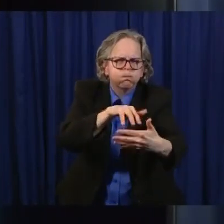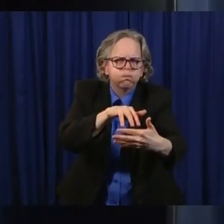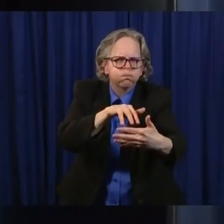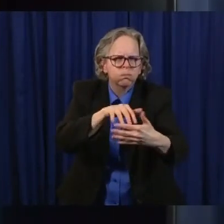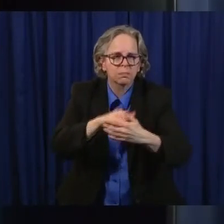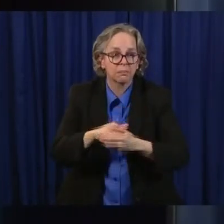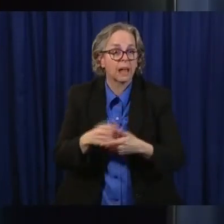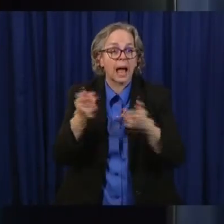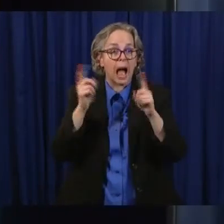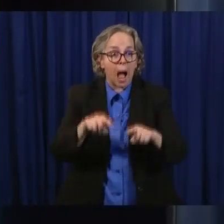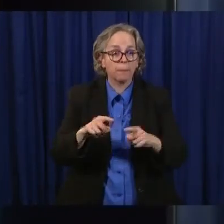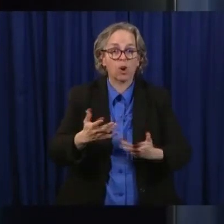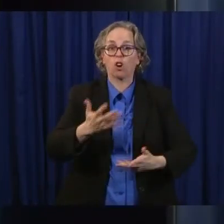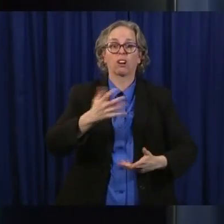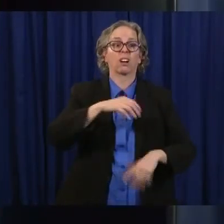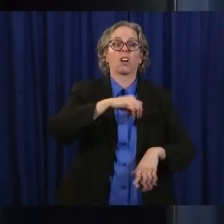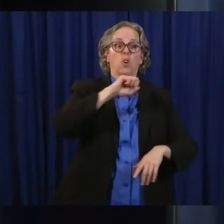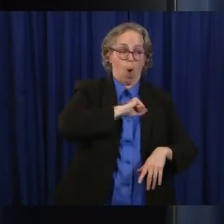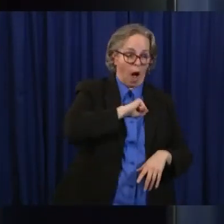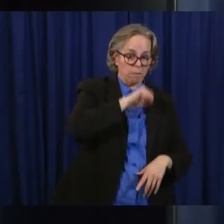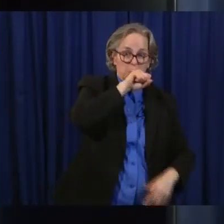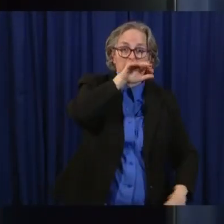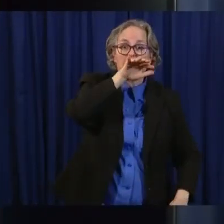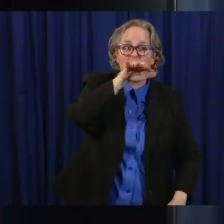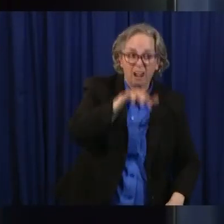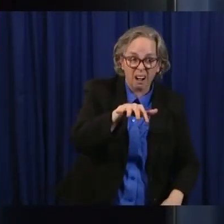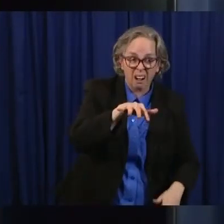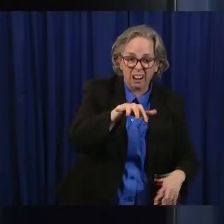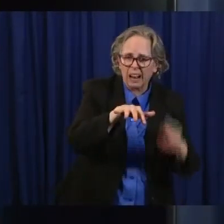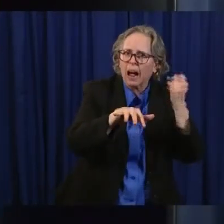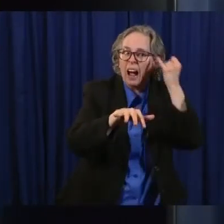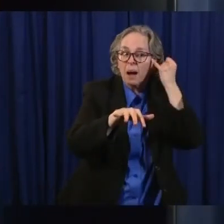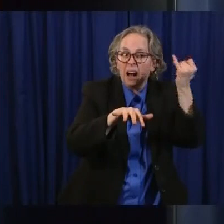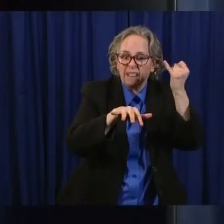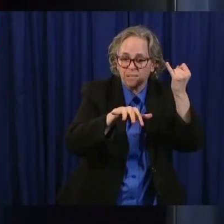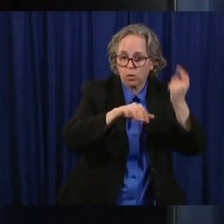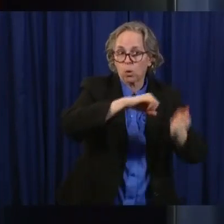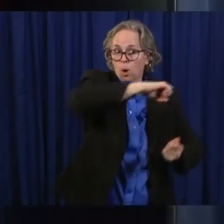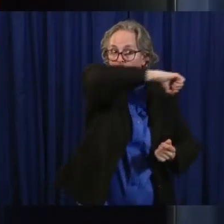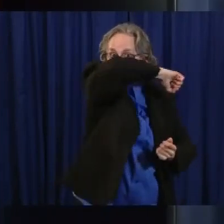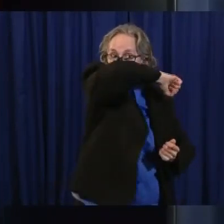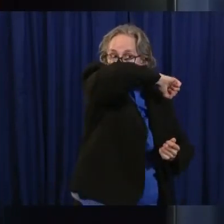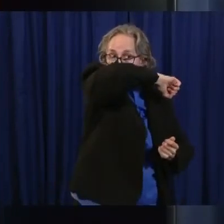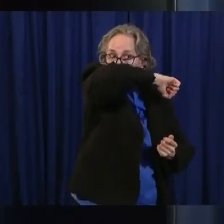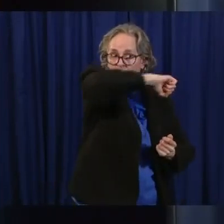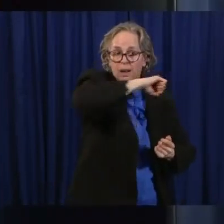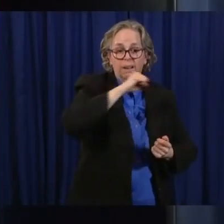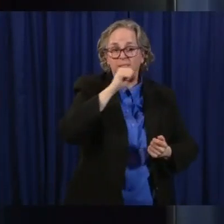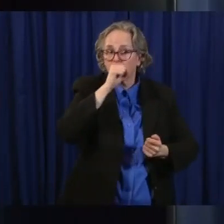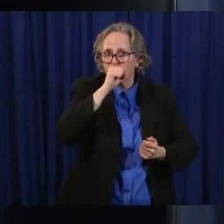PICTURE THAN WHAT WE DO. WE ARE DOWN TO THE MICROSCALE TO BE ABLE TO LOOK WHAT'S HAPPENING WITH THE VIRUS. WHAT WE HAVE IS, WE HAVE IT